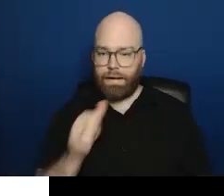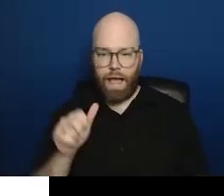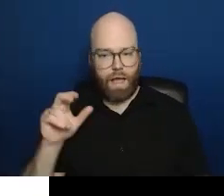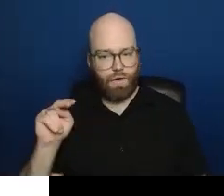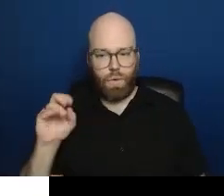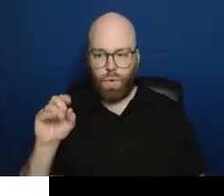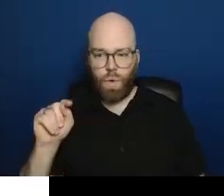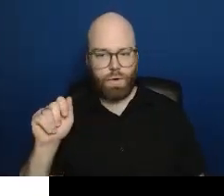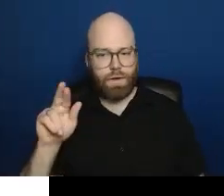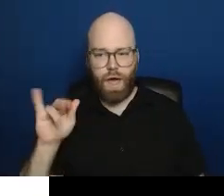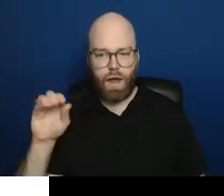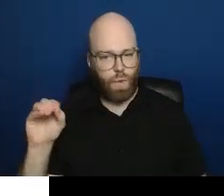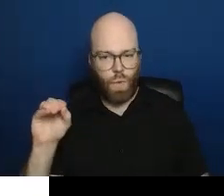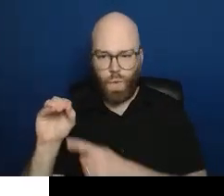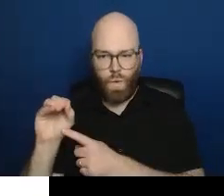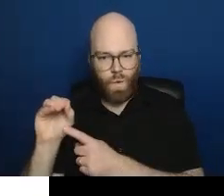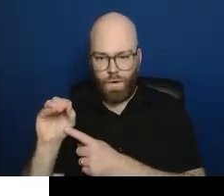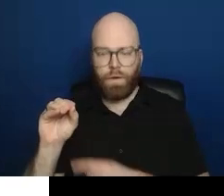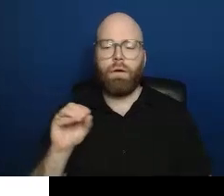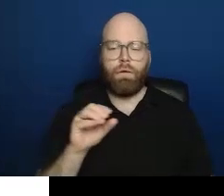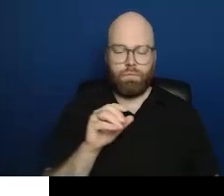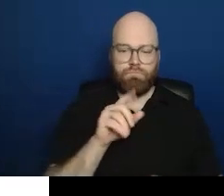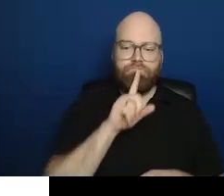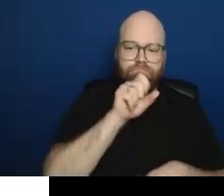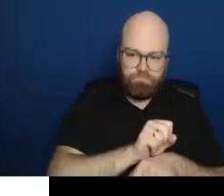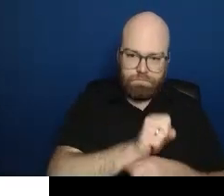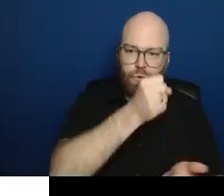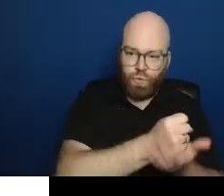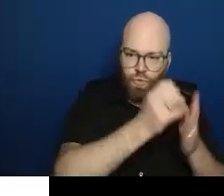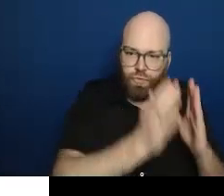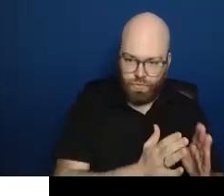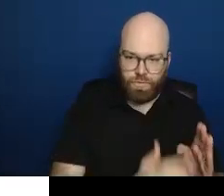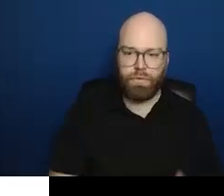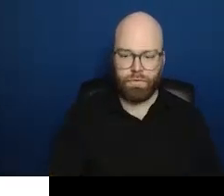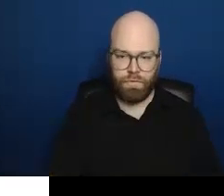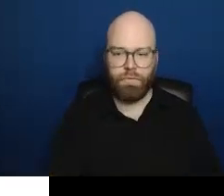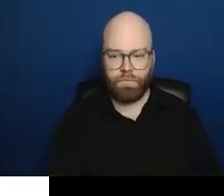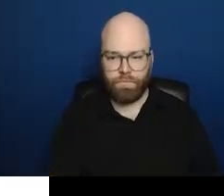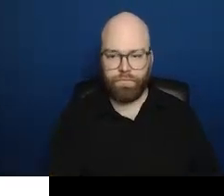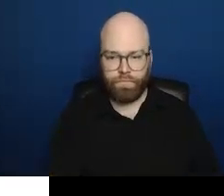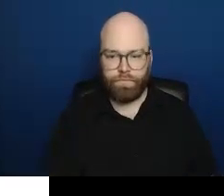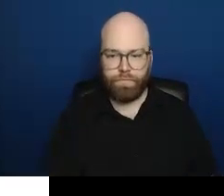Now, on another note, let's say they don't have an attorney. So let's say they say, I don't have an attorney.